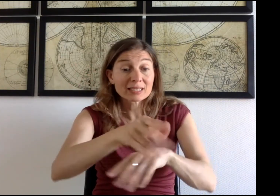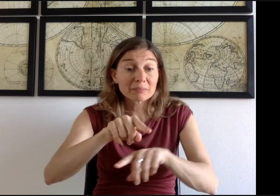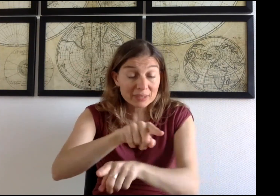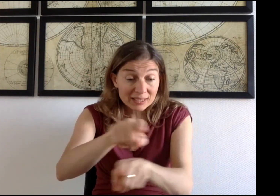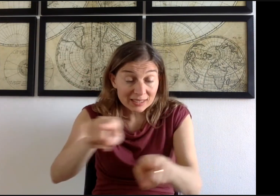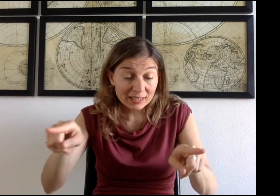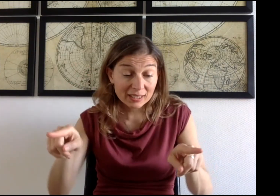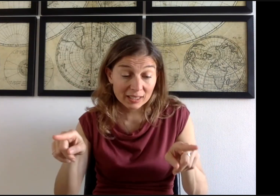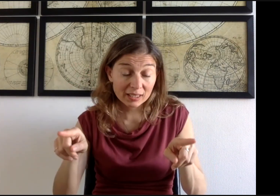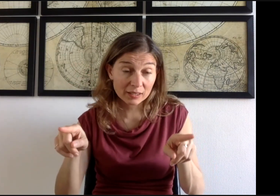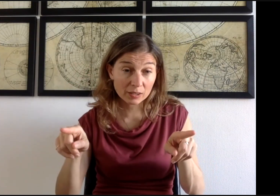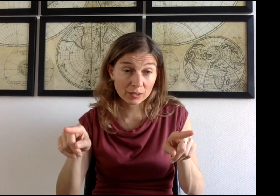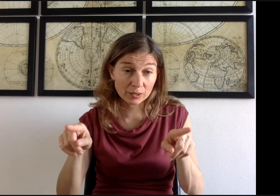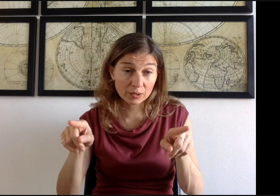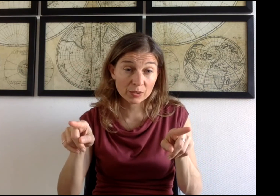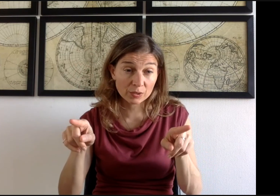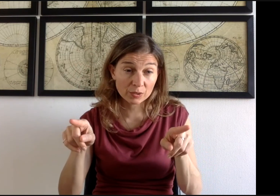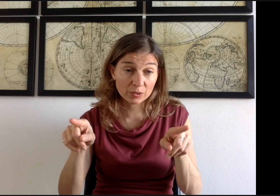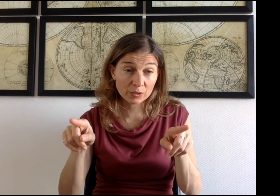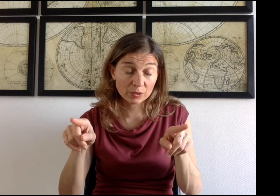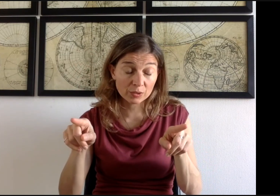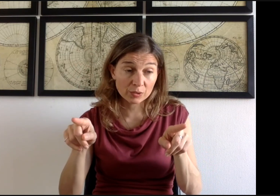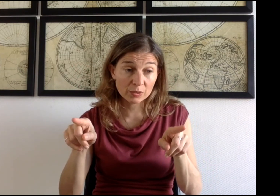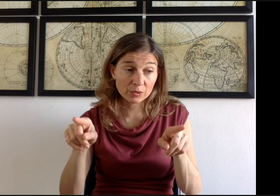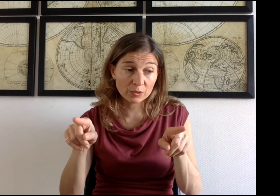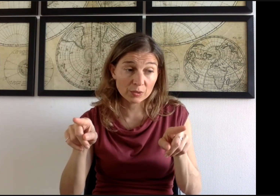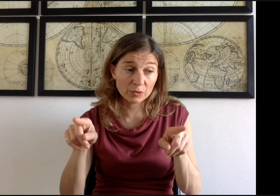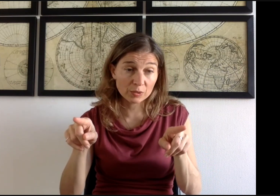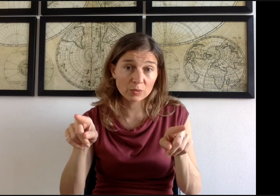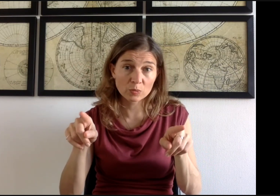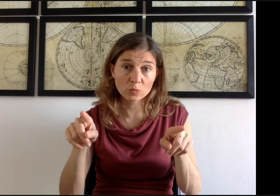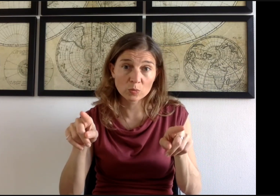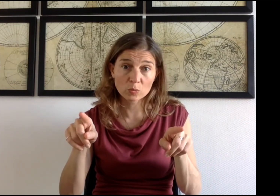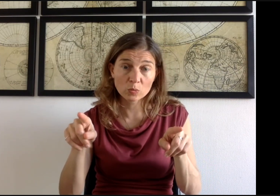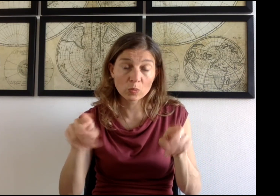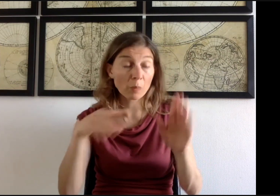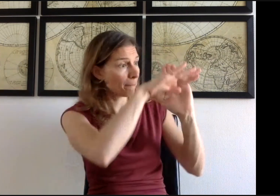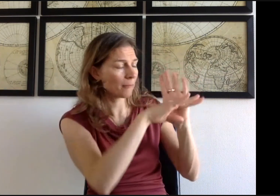also for their own communities. So this the what we're trying to do.